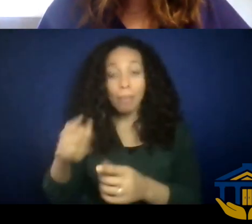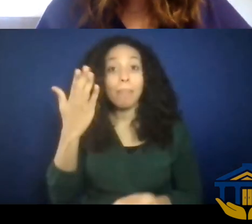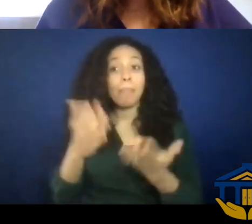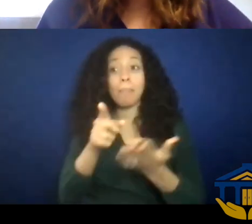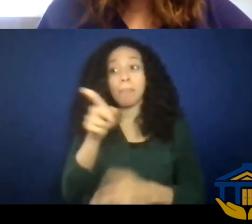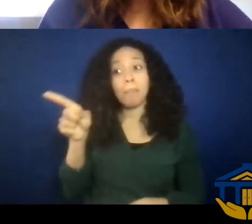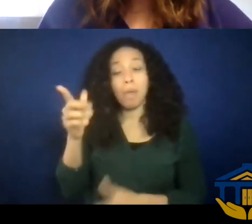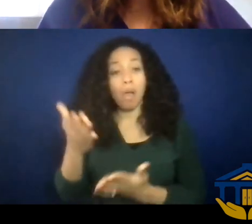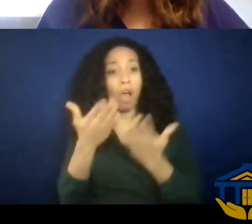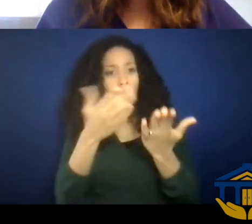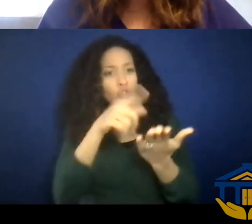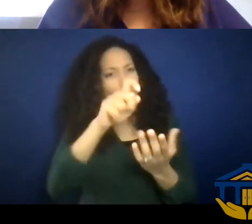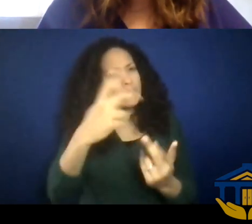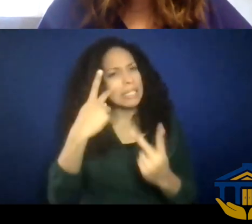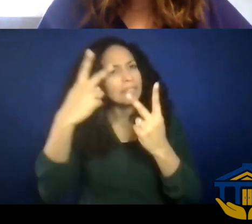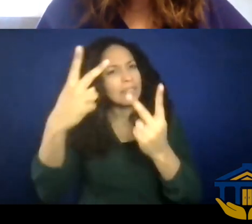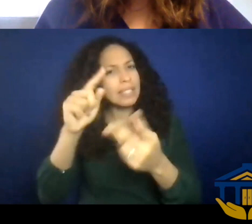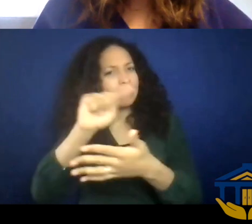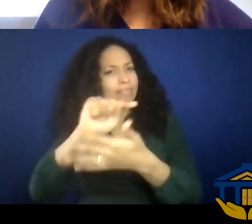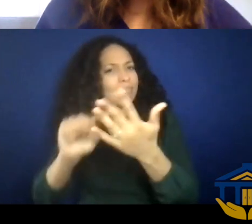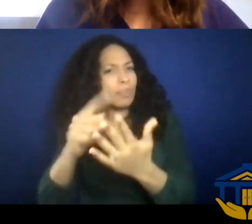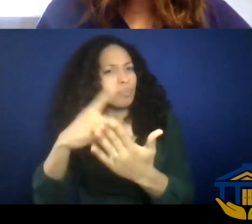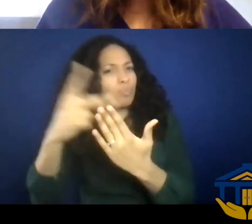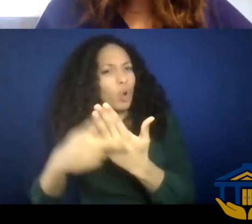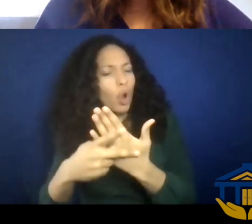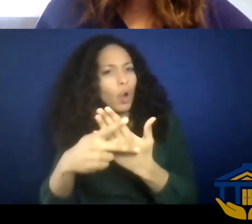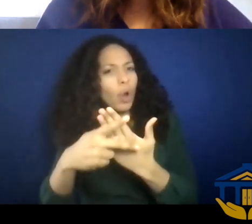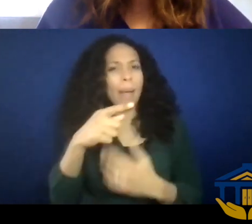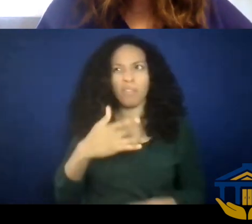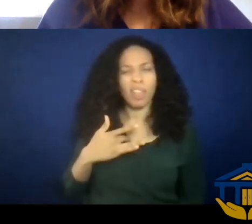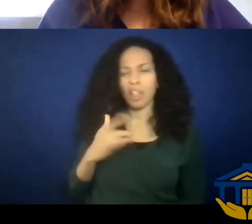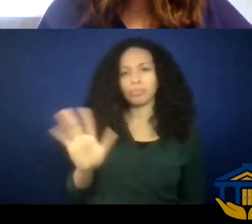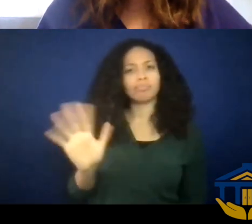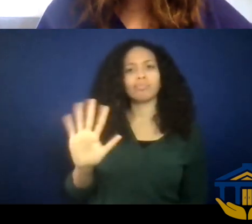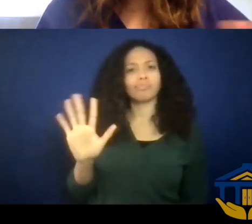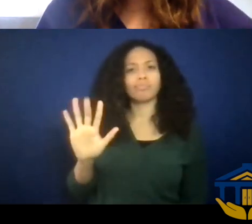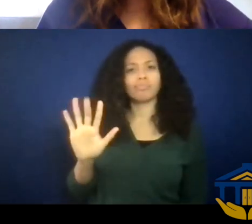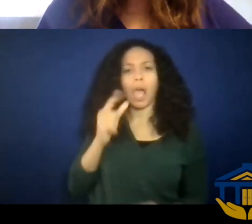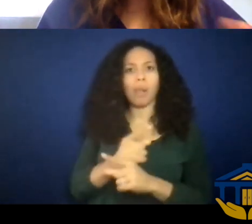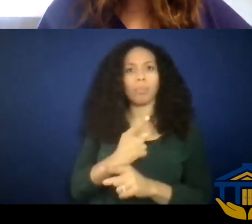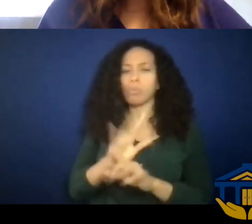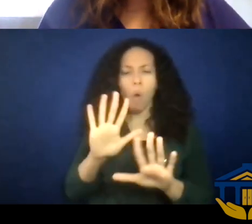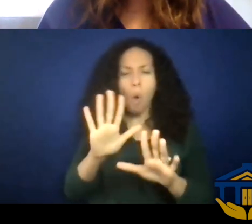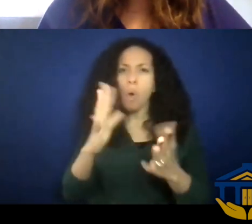that you feel is not appropriate. Go visit. Take a look. It's... it's good to do that and